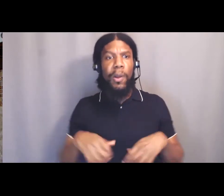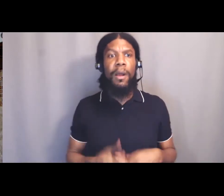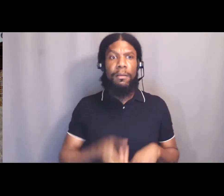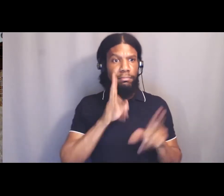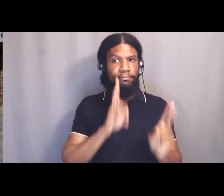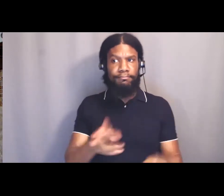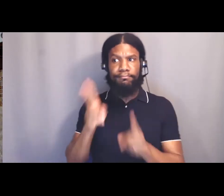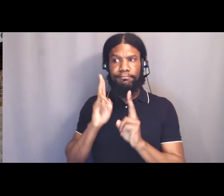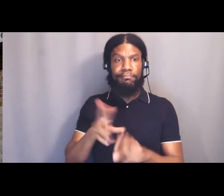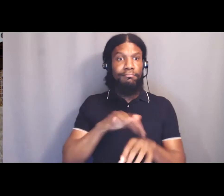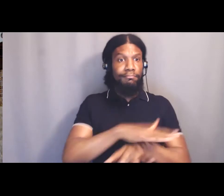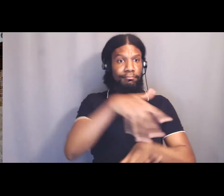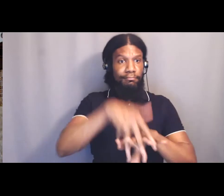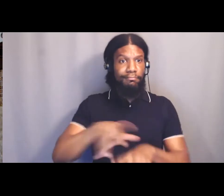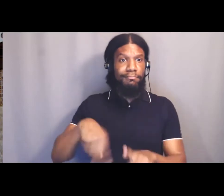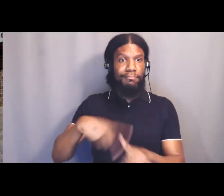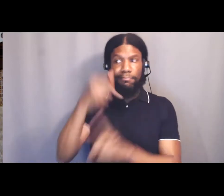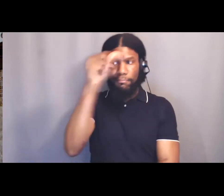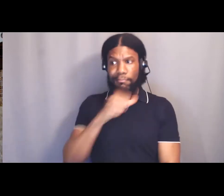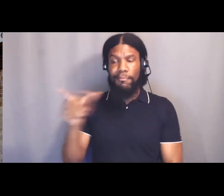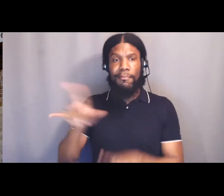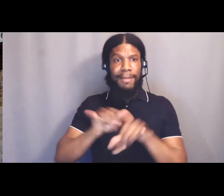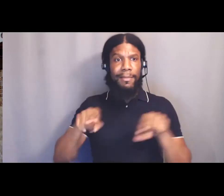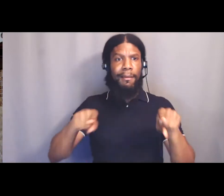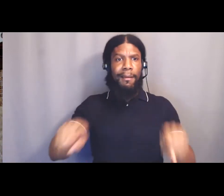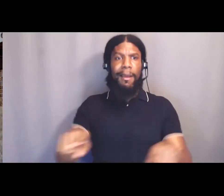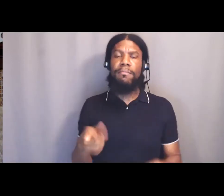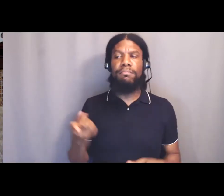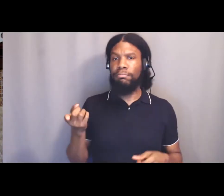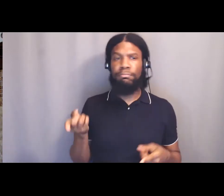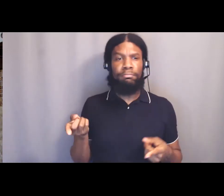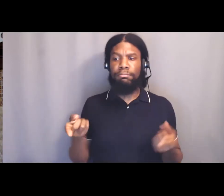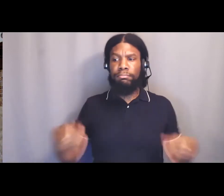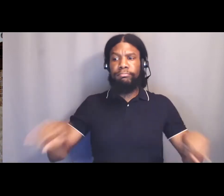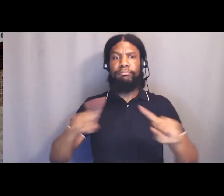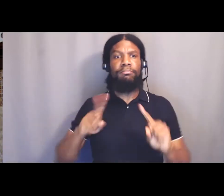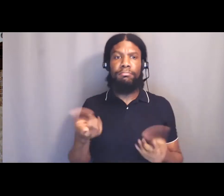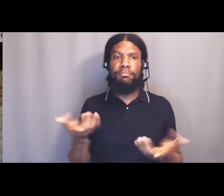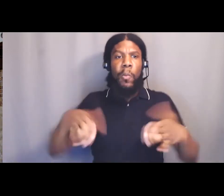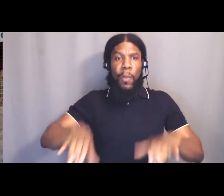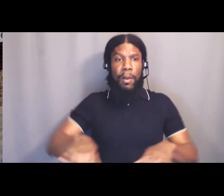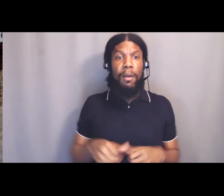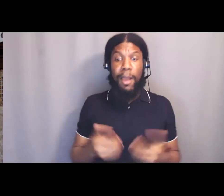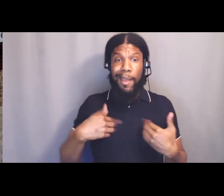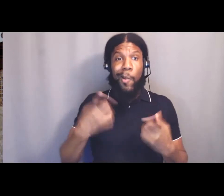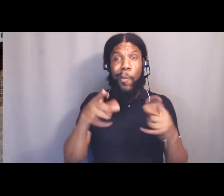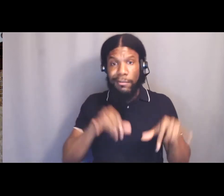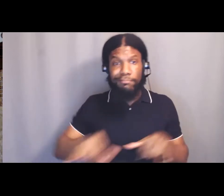So, I know that there's not universal agreement about doing both at the same time, but my practice says